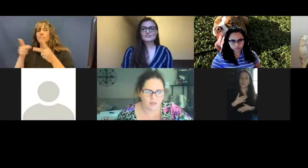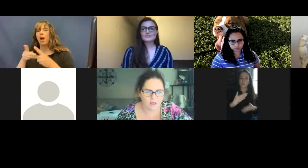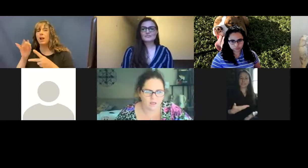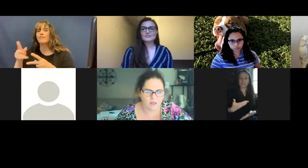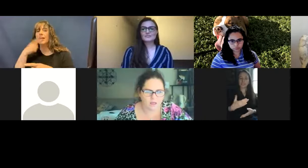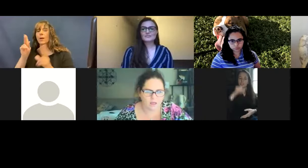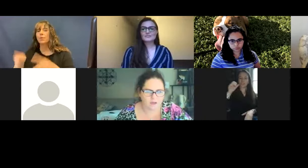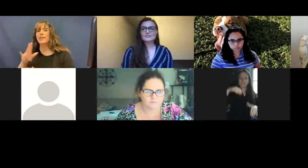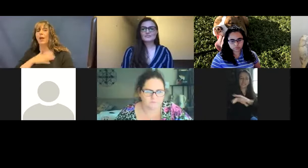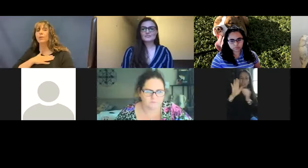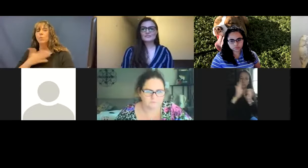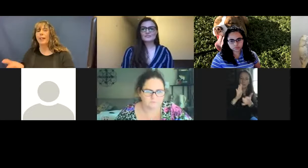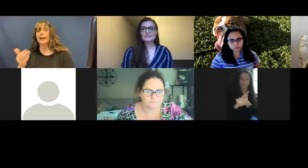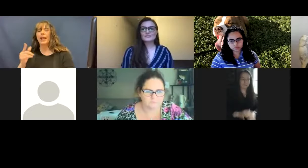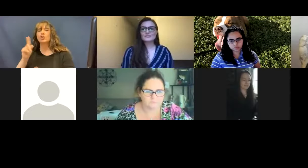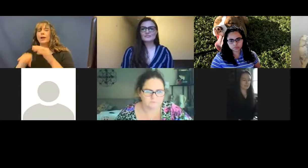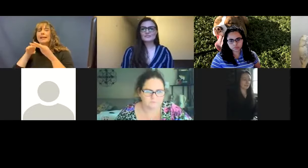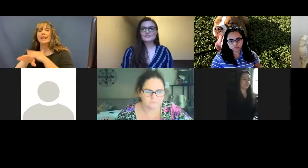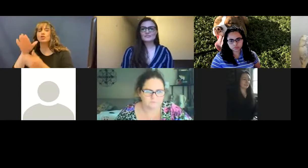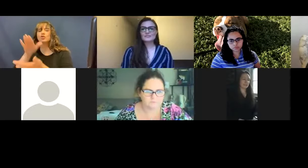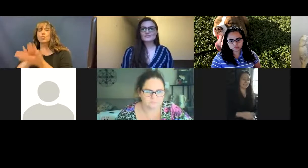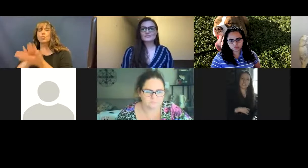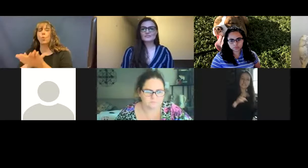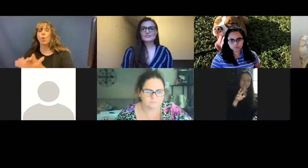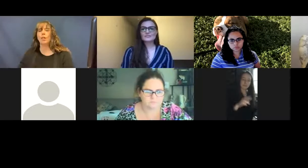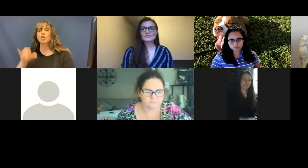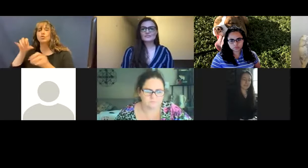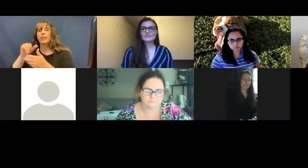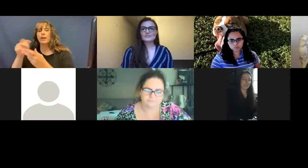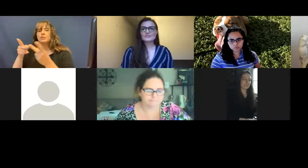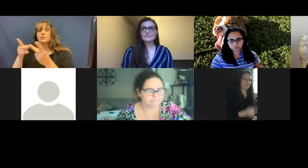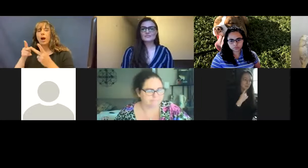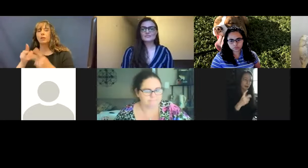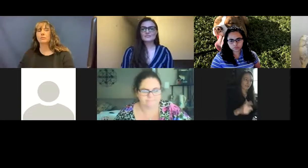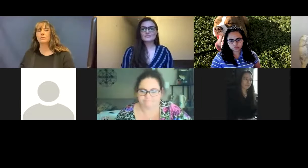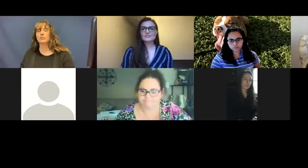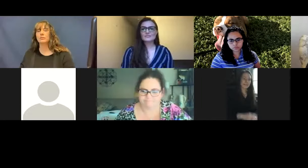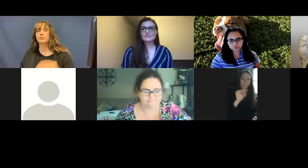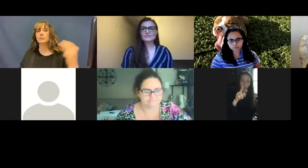willing and couldn't get into school. And I looked at him, and I said, well, that's